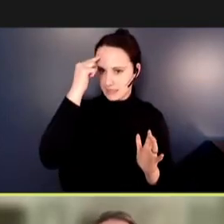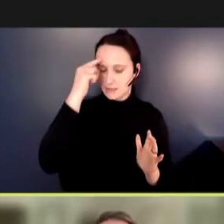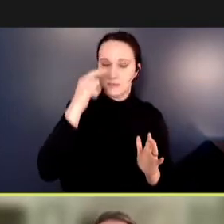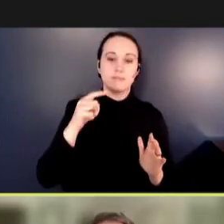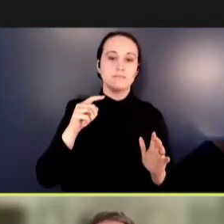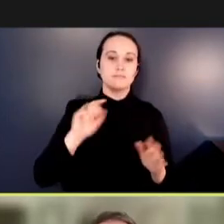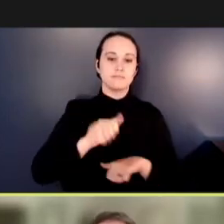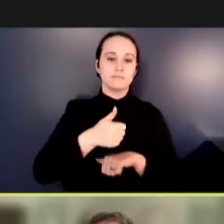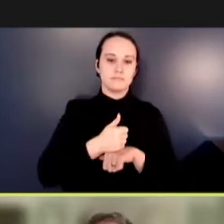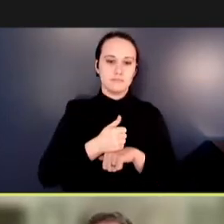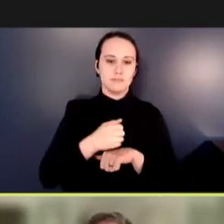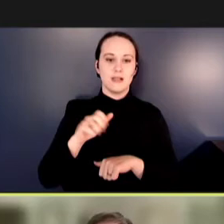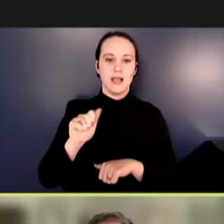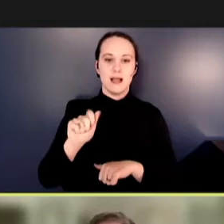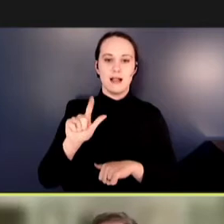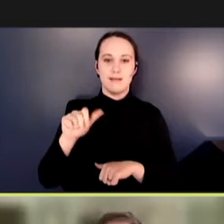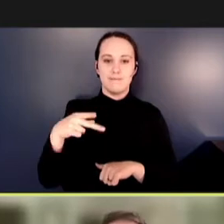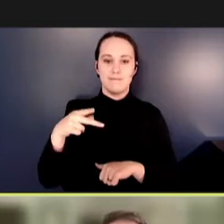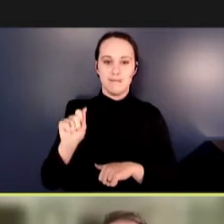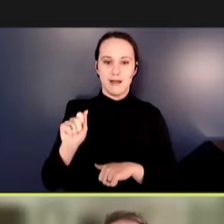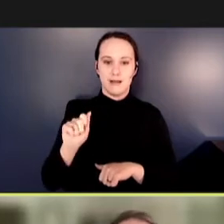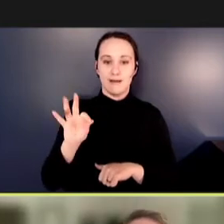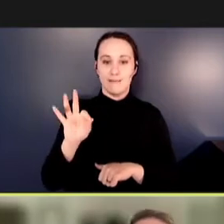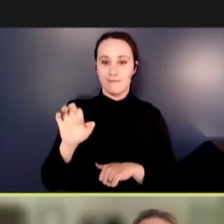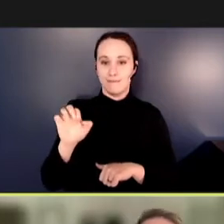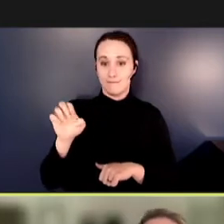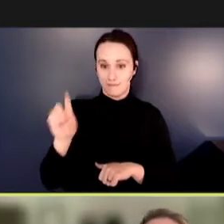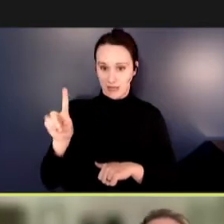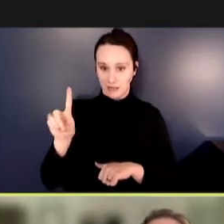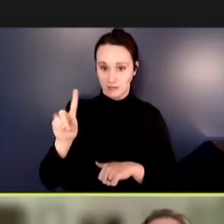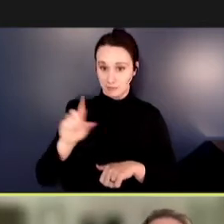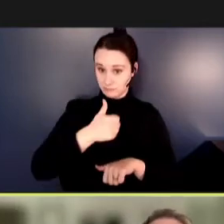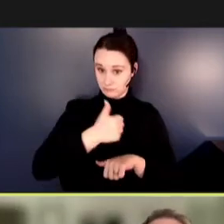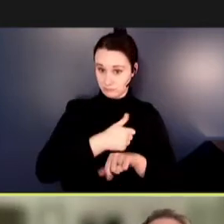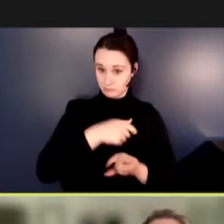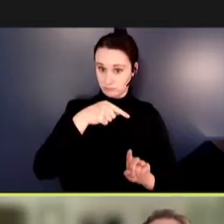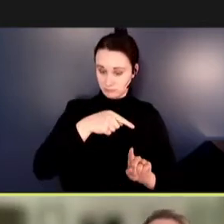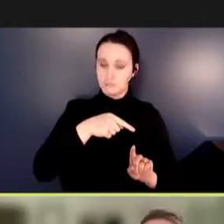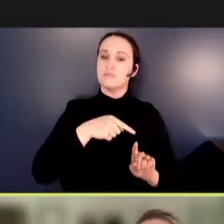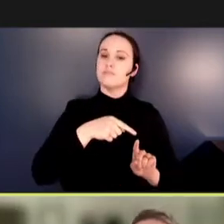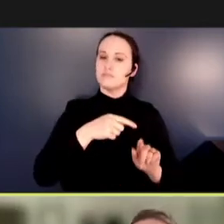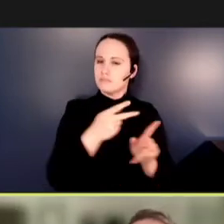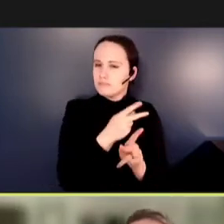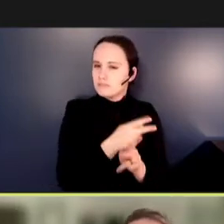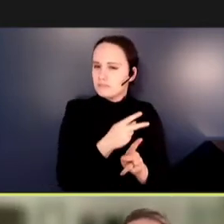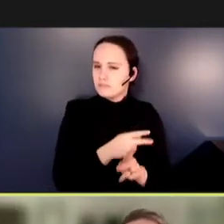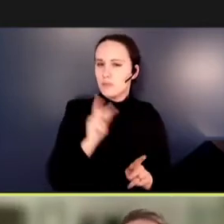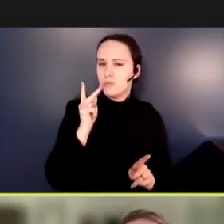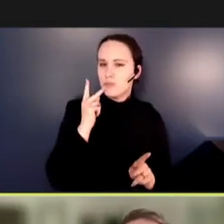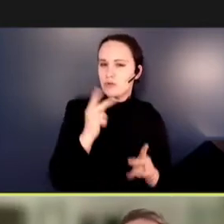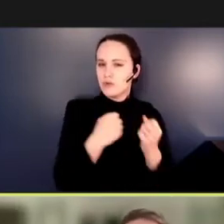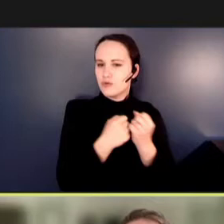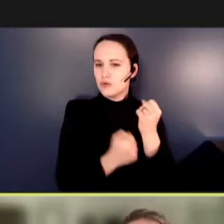which is able to predict protein structures from amino acid sequences. And they do this